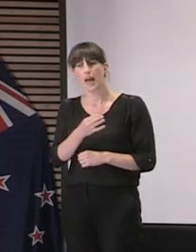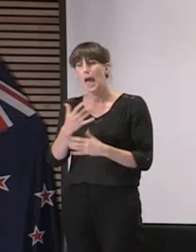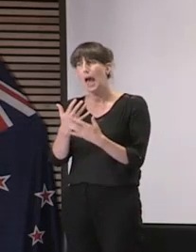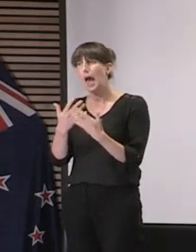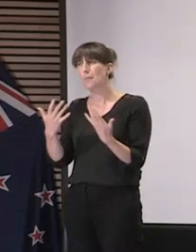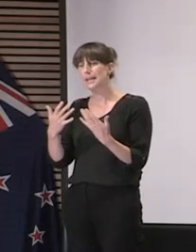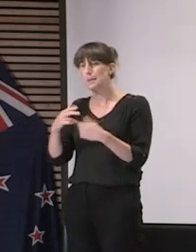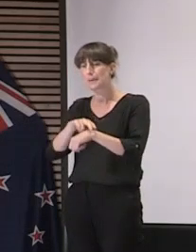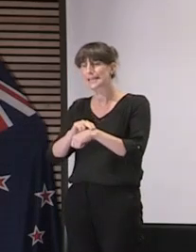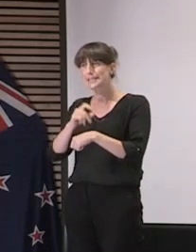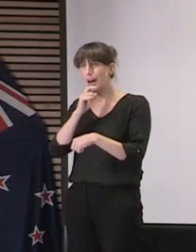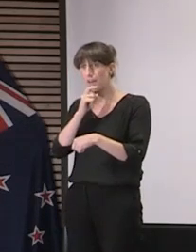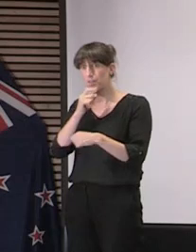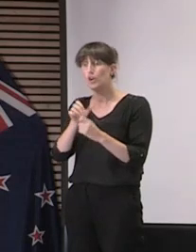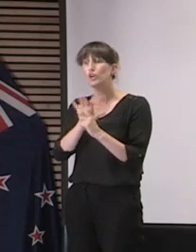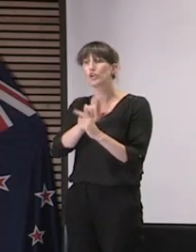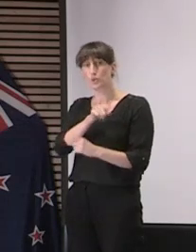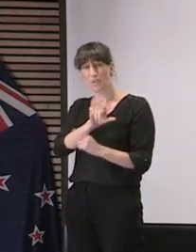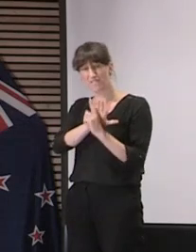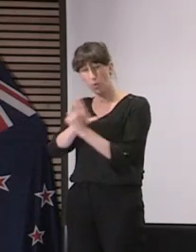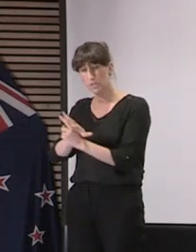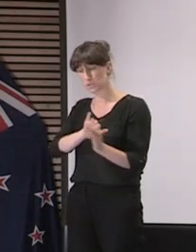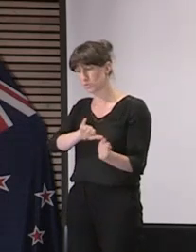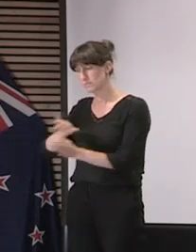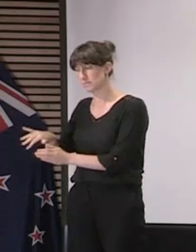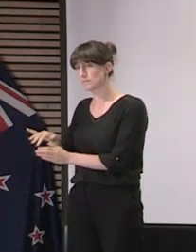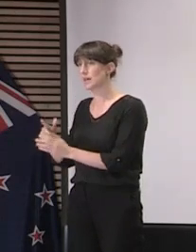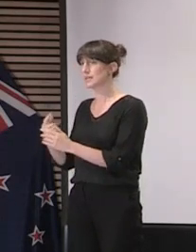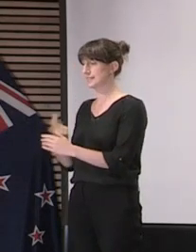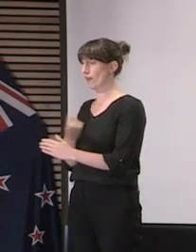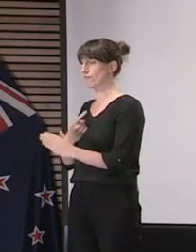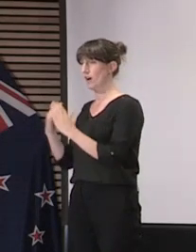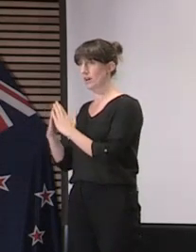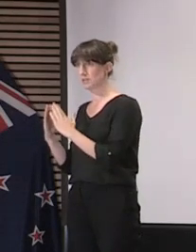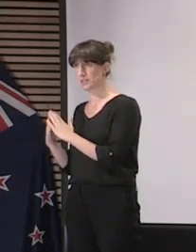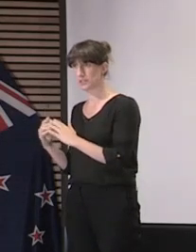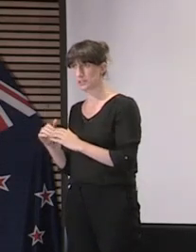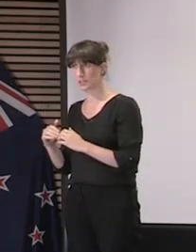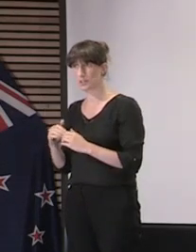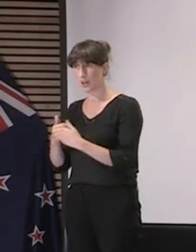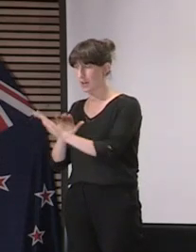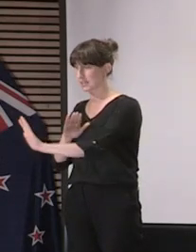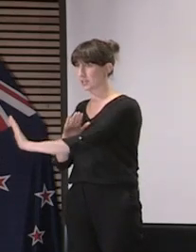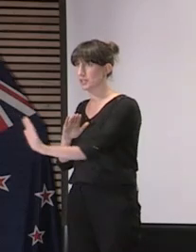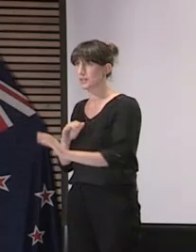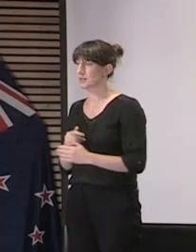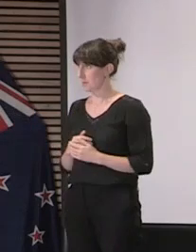many people have the police